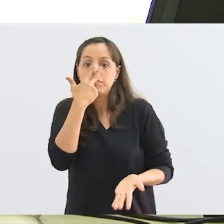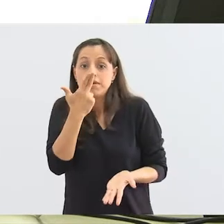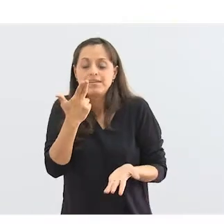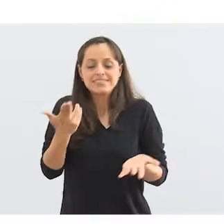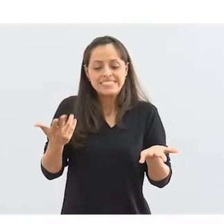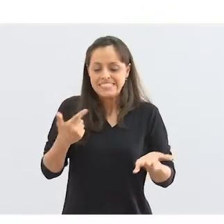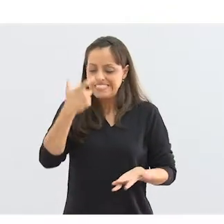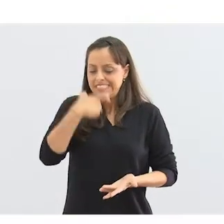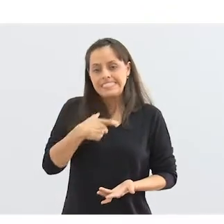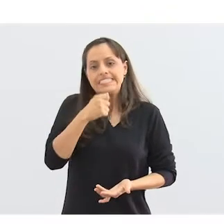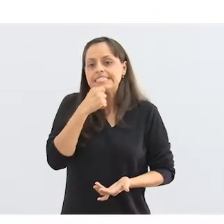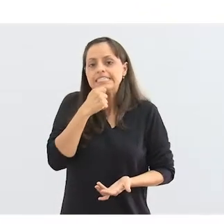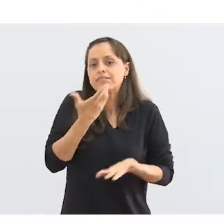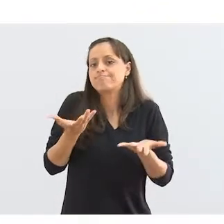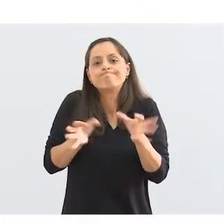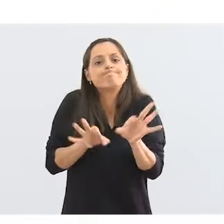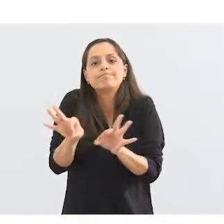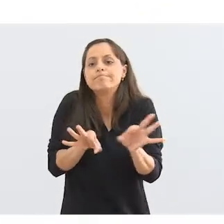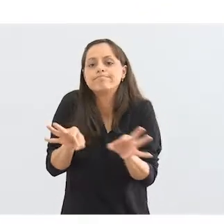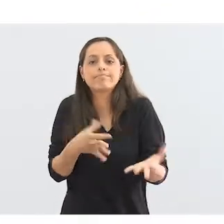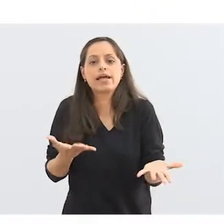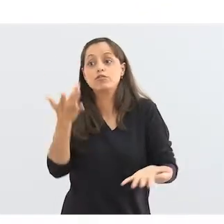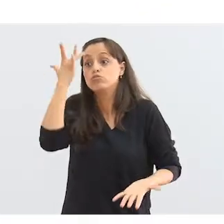It is not very clear to people.